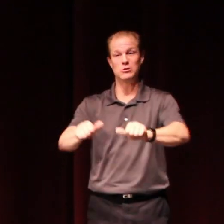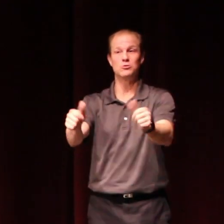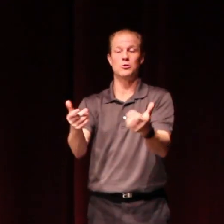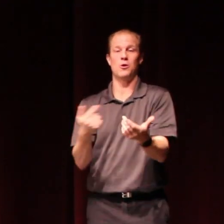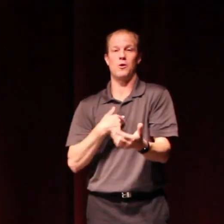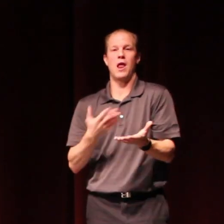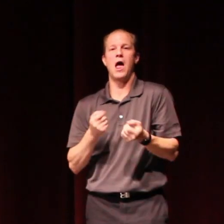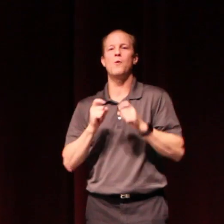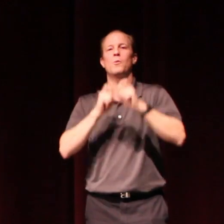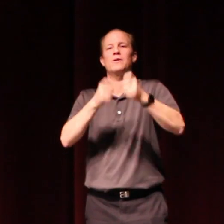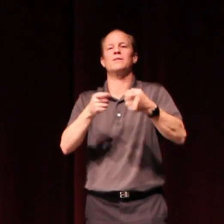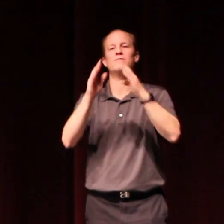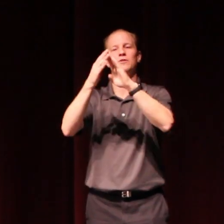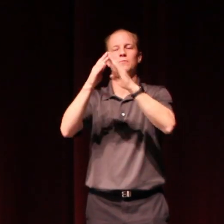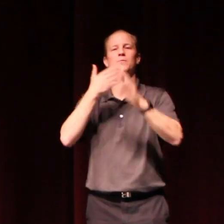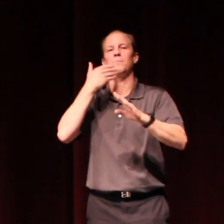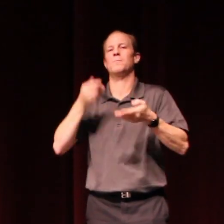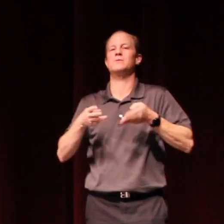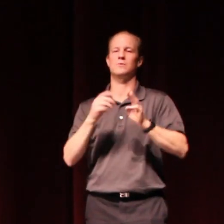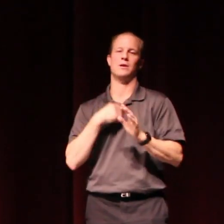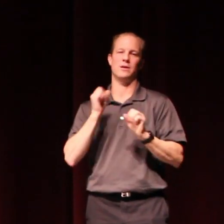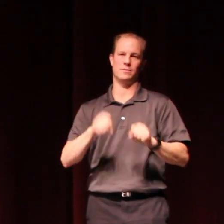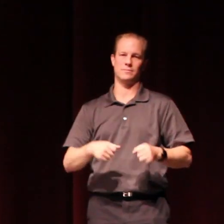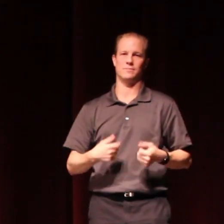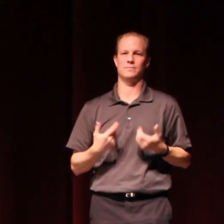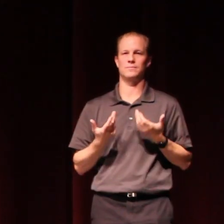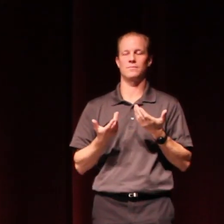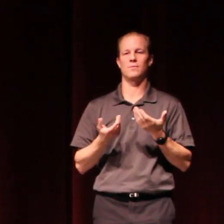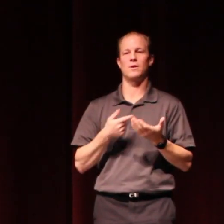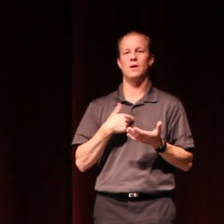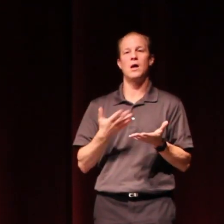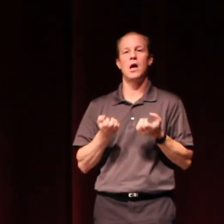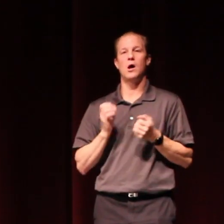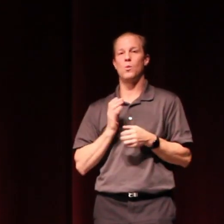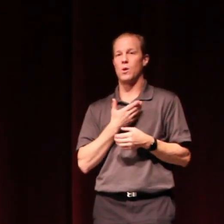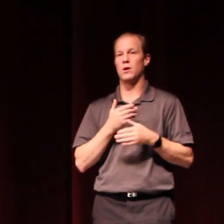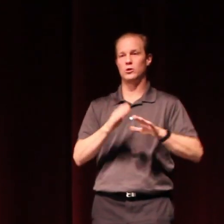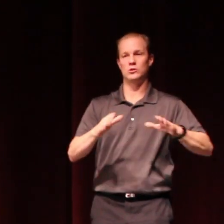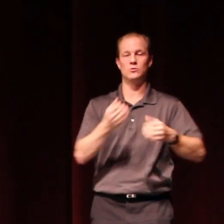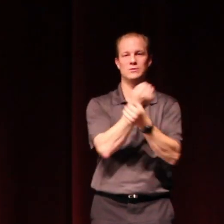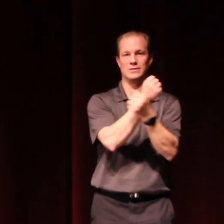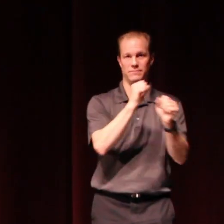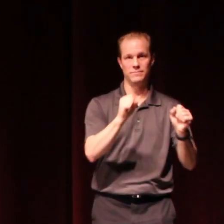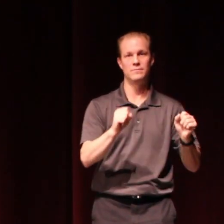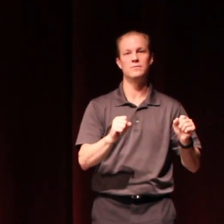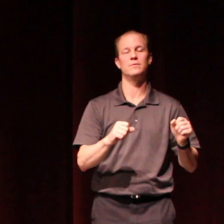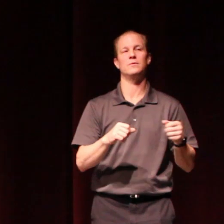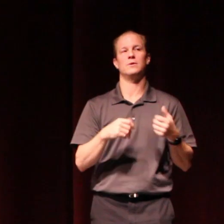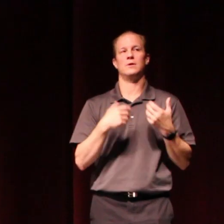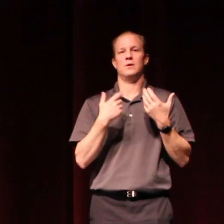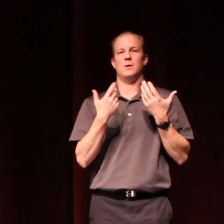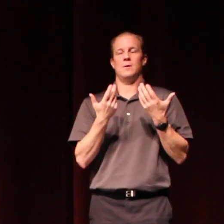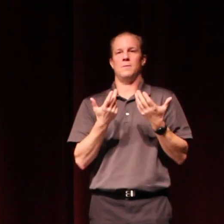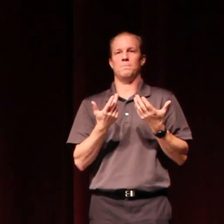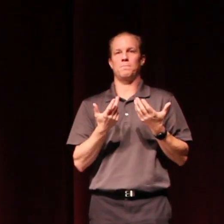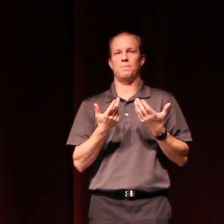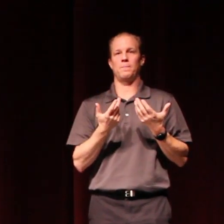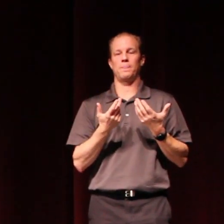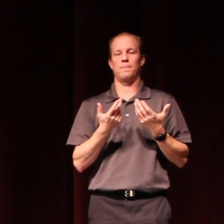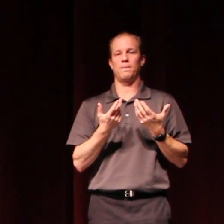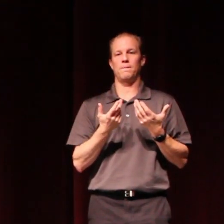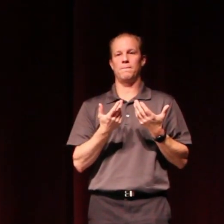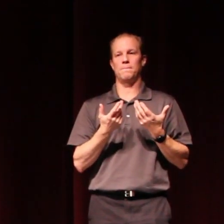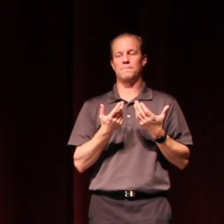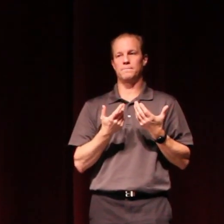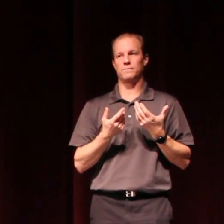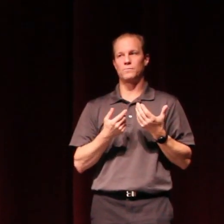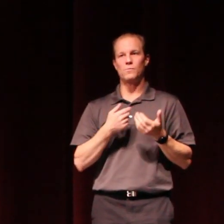in the best way I can. I want our children safe. The, I taught a Hooked On Fishing Not Drugs class,